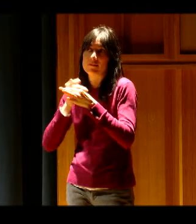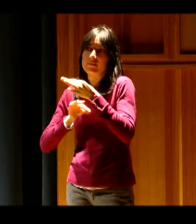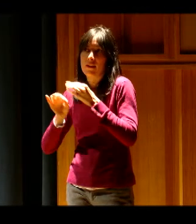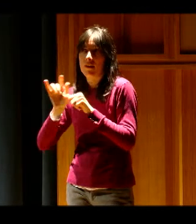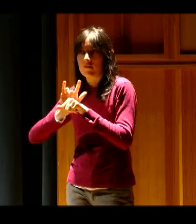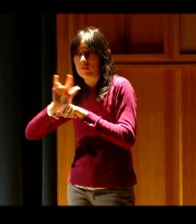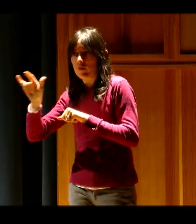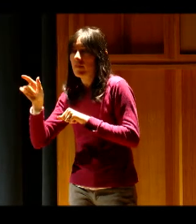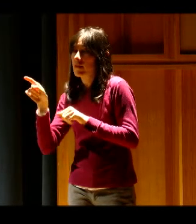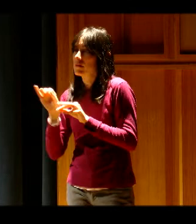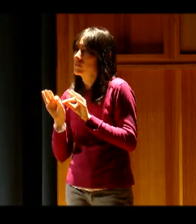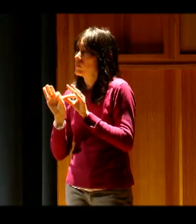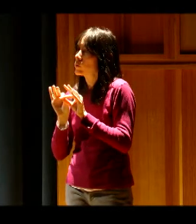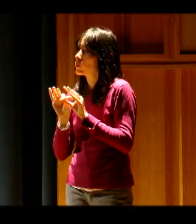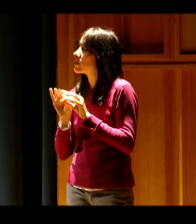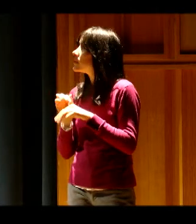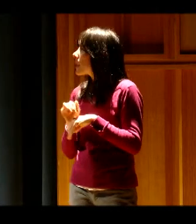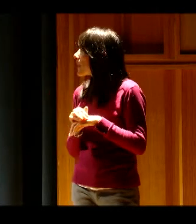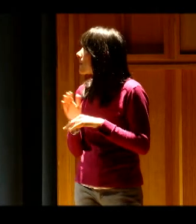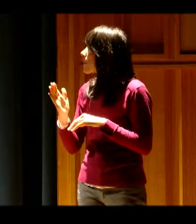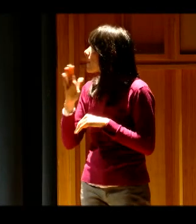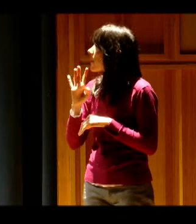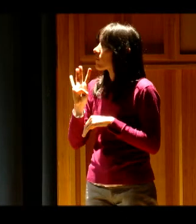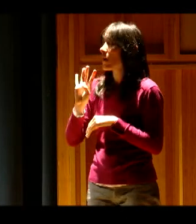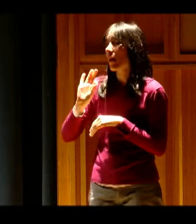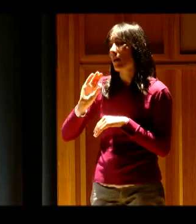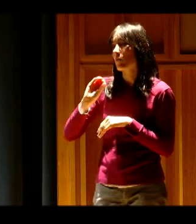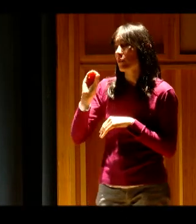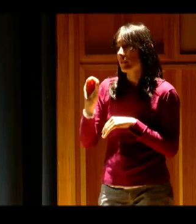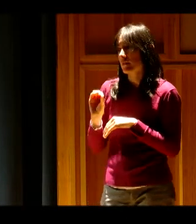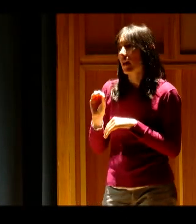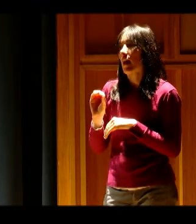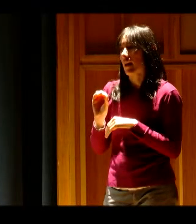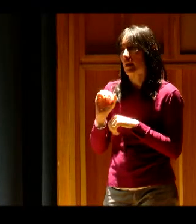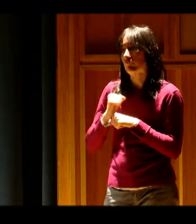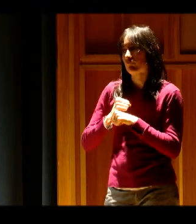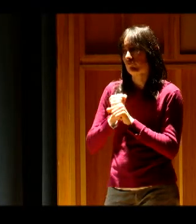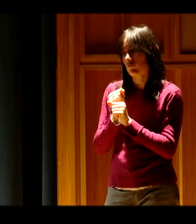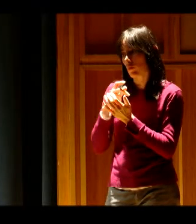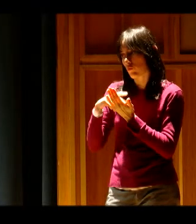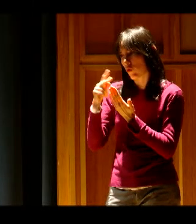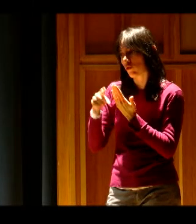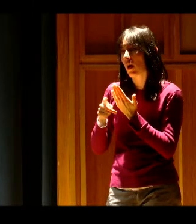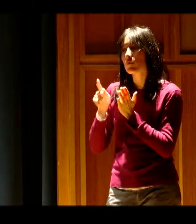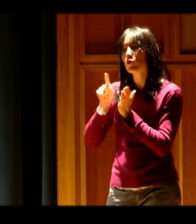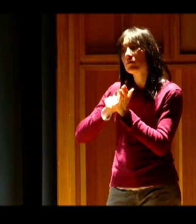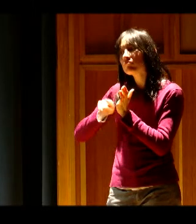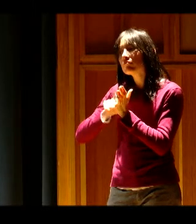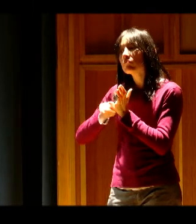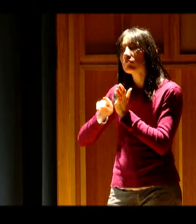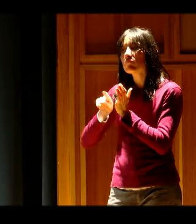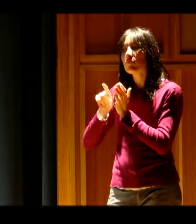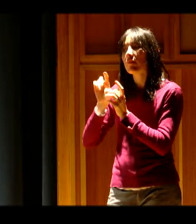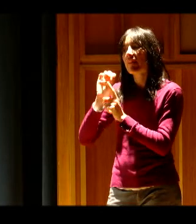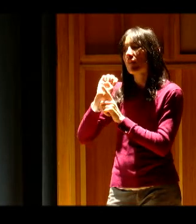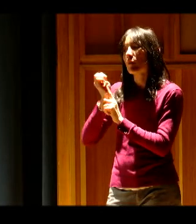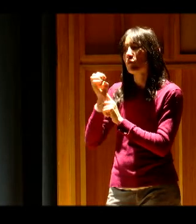And 49% have produced programs or curated work exploring environmental themes. That last one is very important